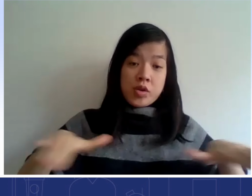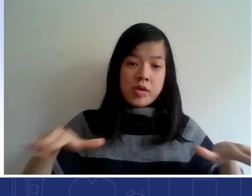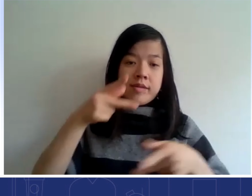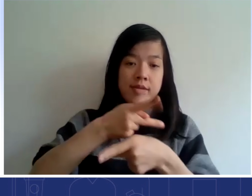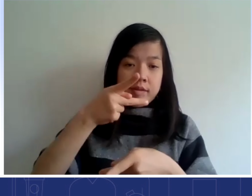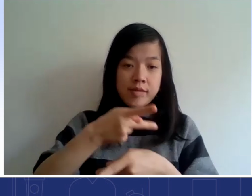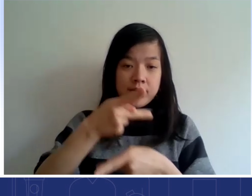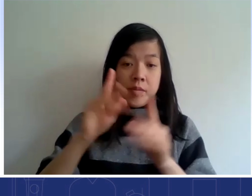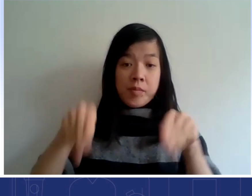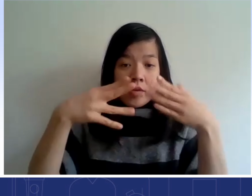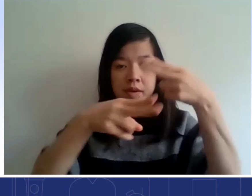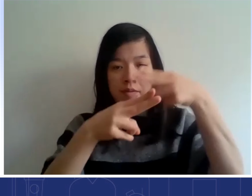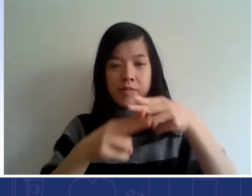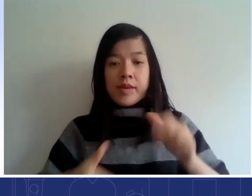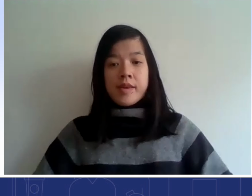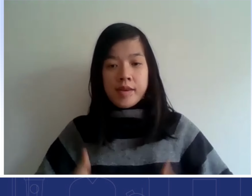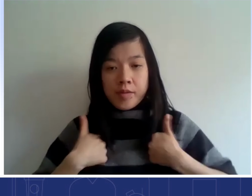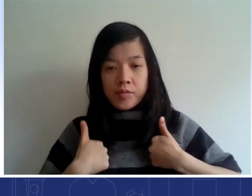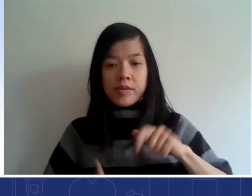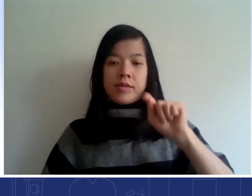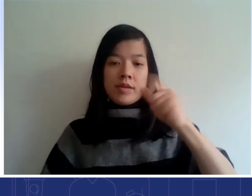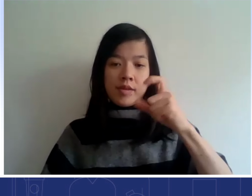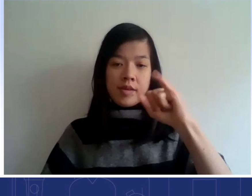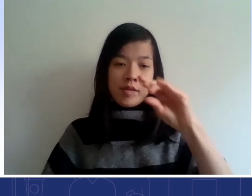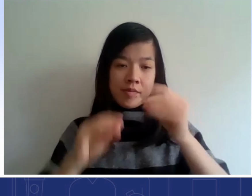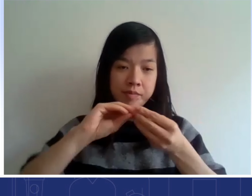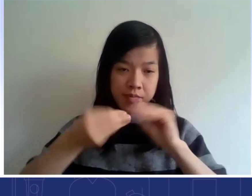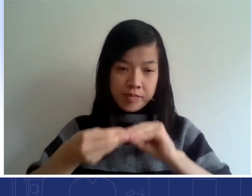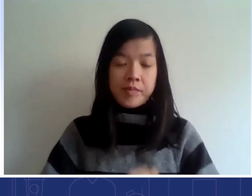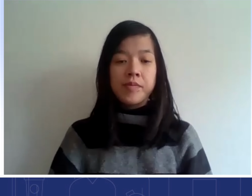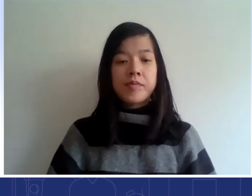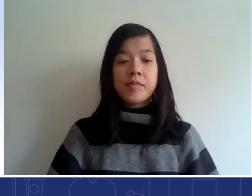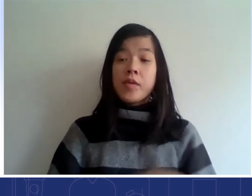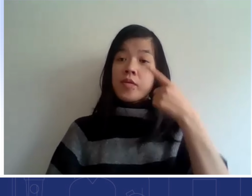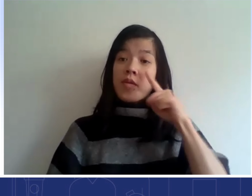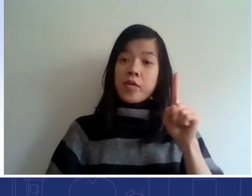For child care providers, you will need their name address and tax id number.